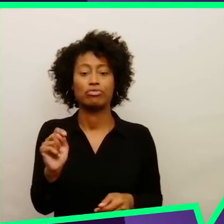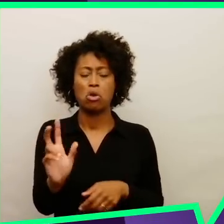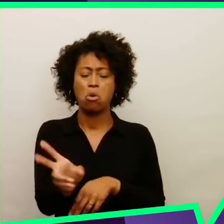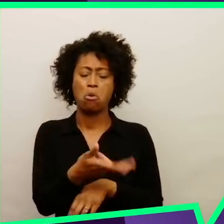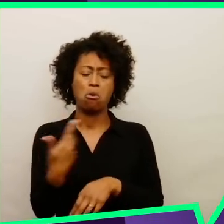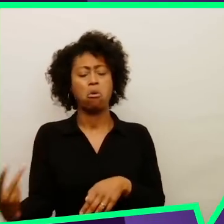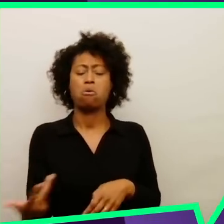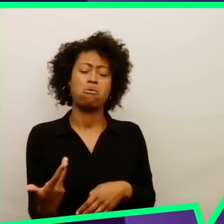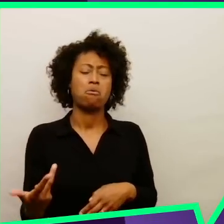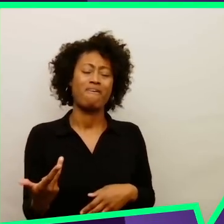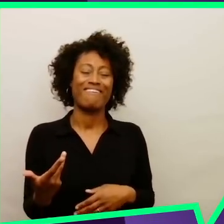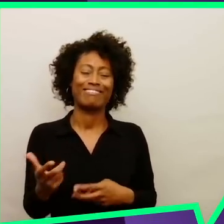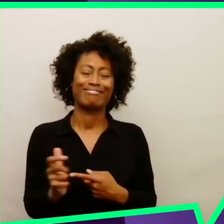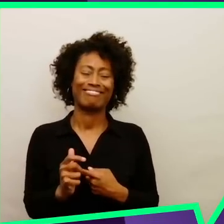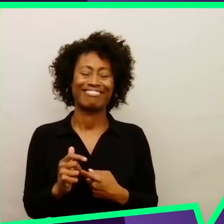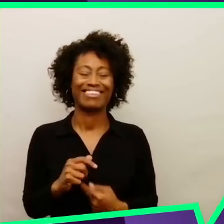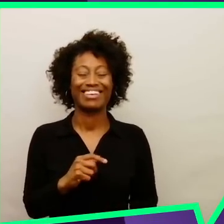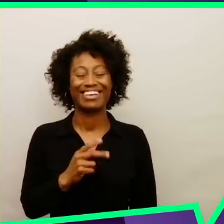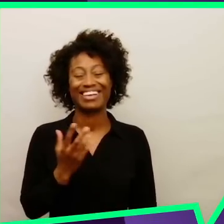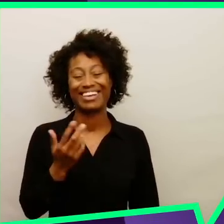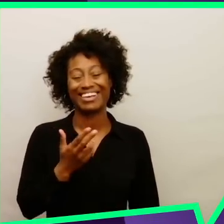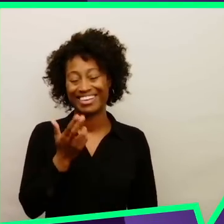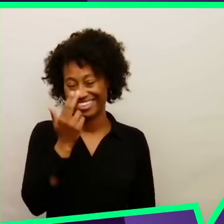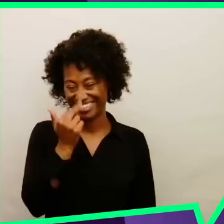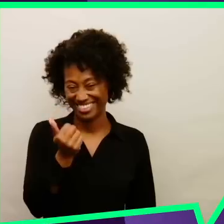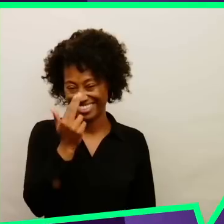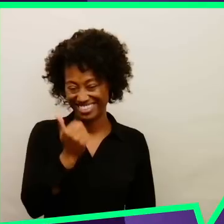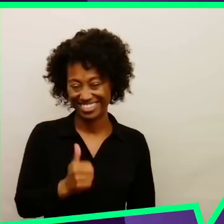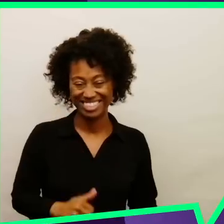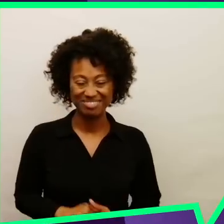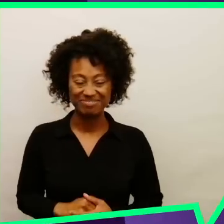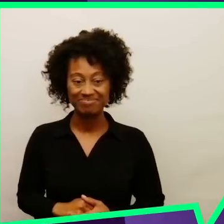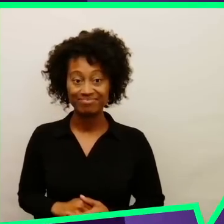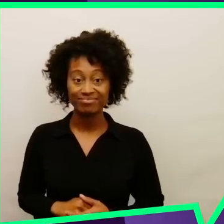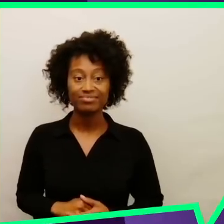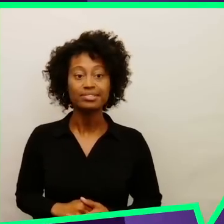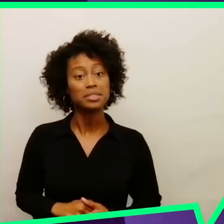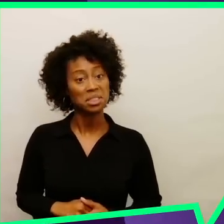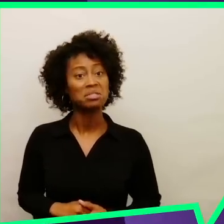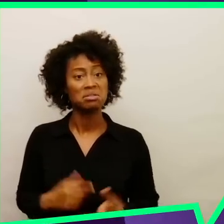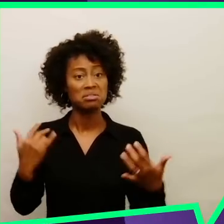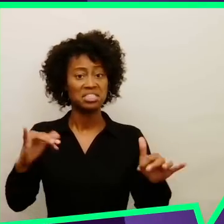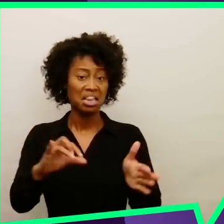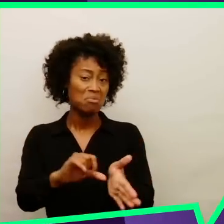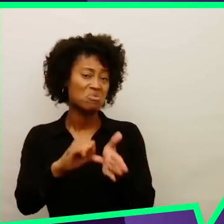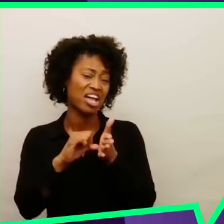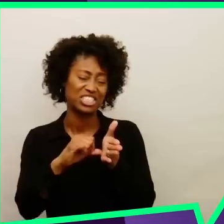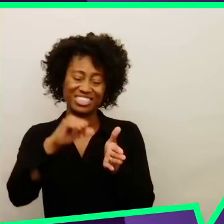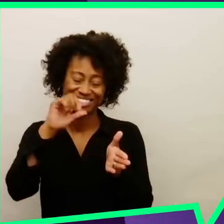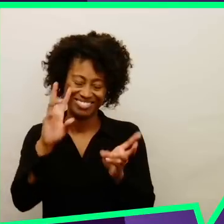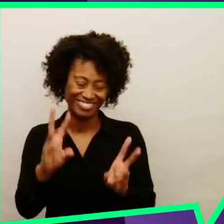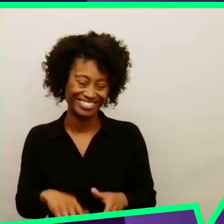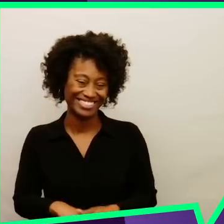That's excellent. All things considered, I'm very impressed.